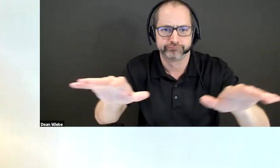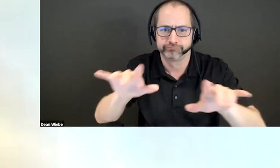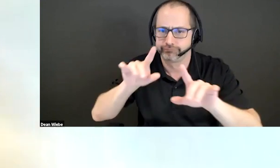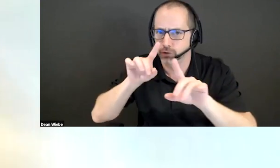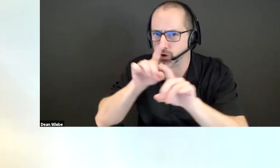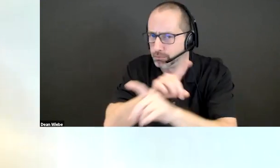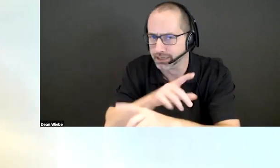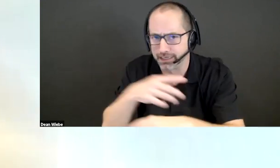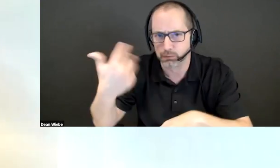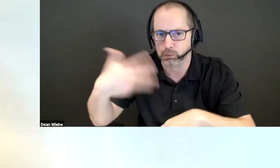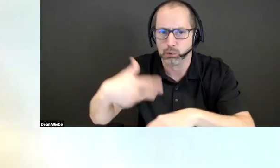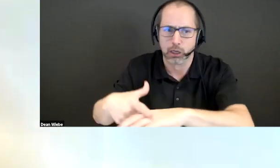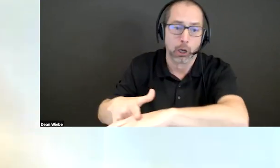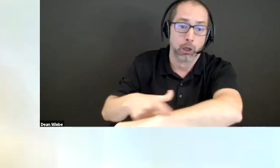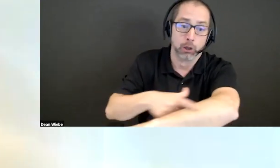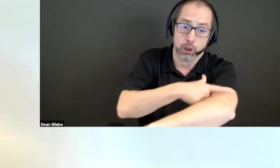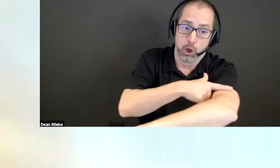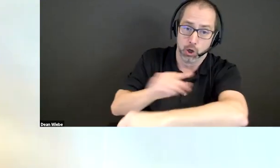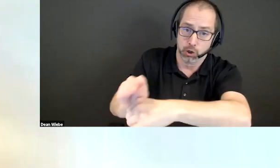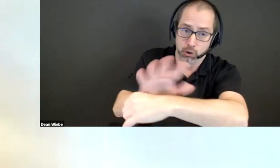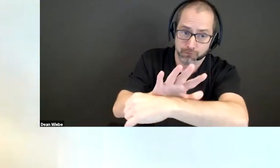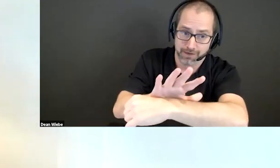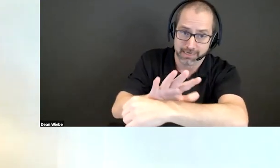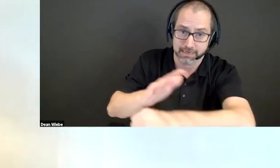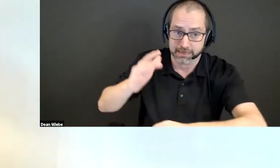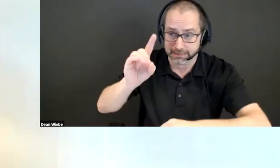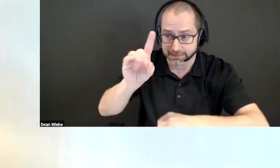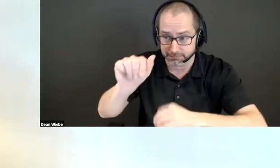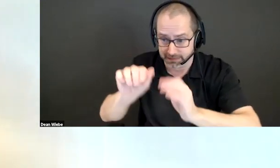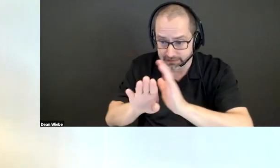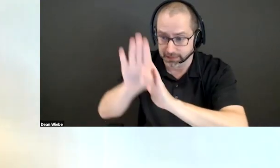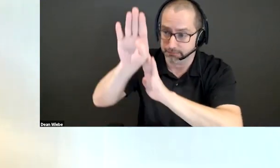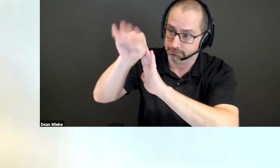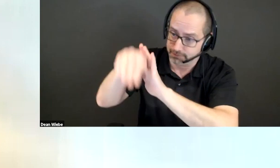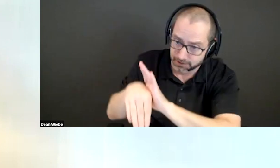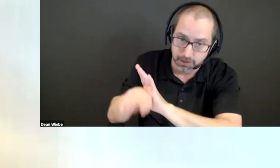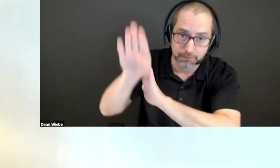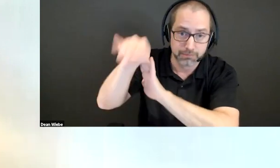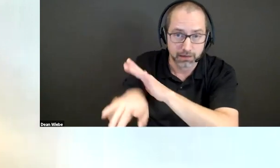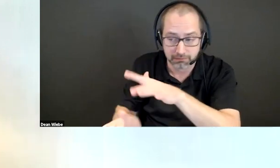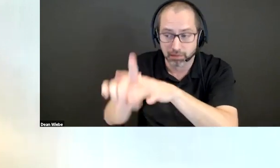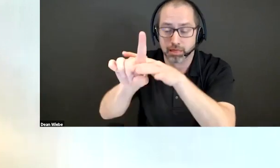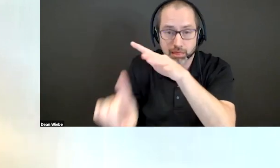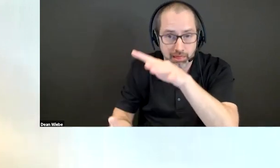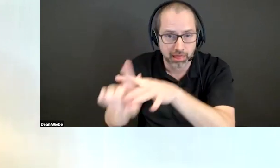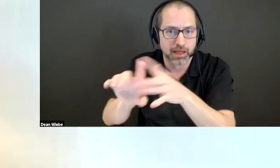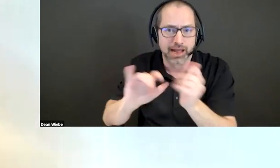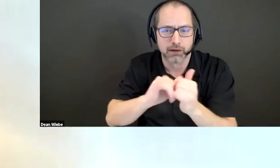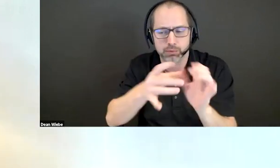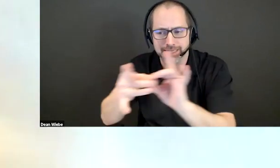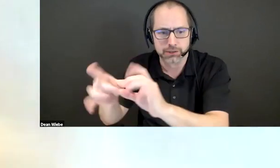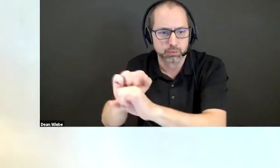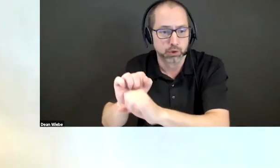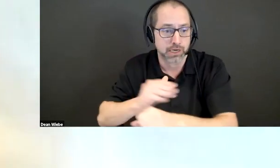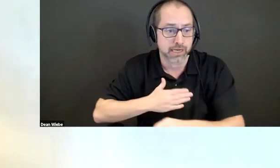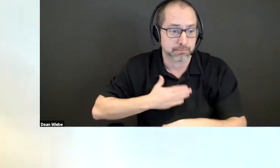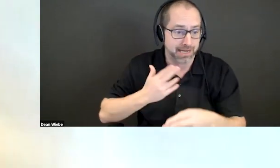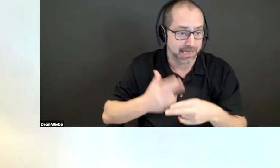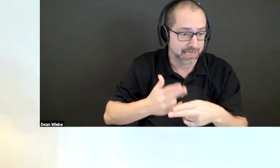Episodic Disability and Employment. My name is Tammy Yates-Rajaduray and I'm a proud member